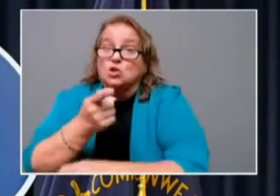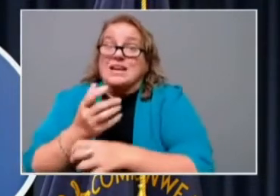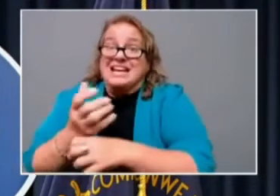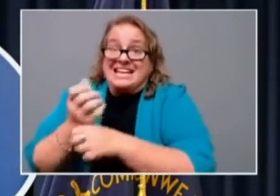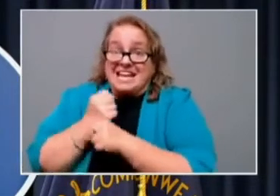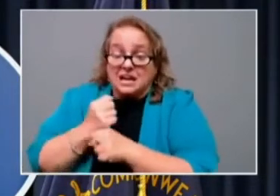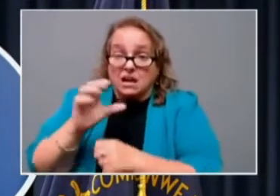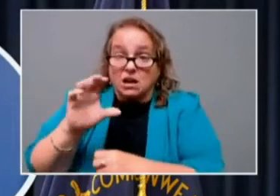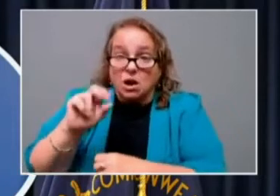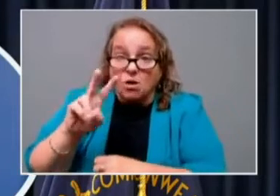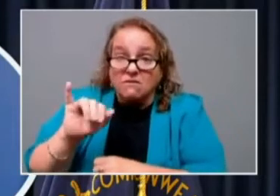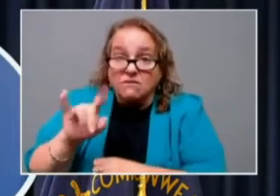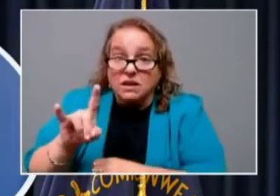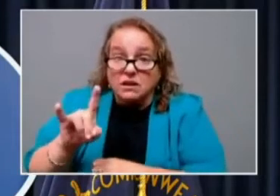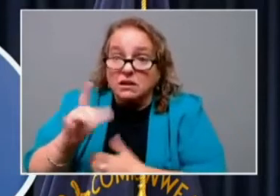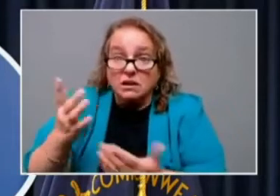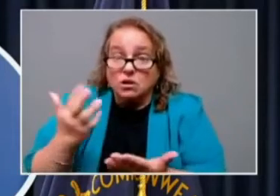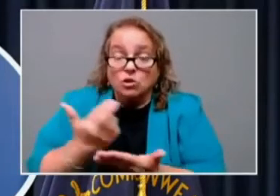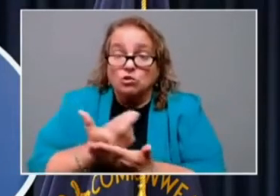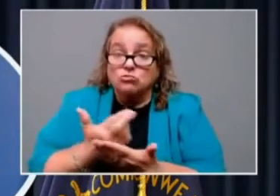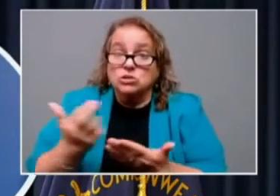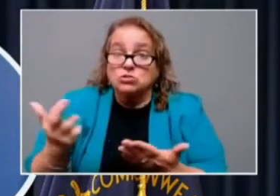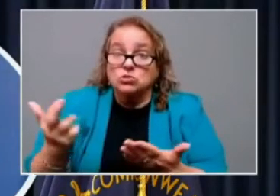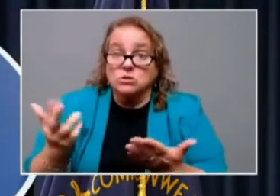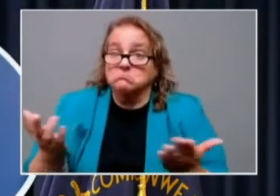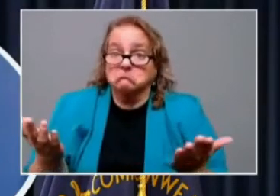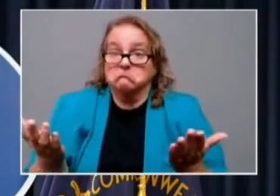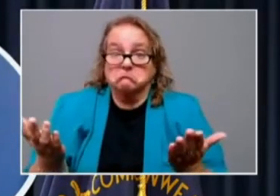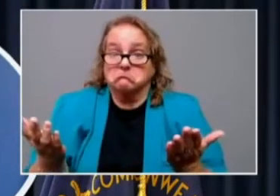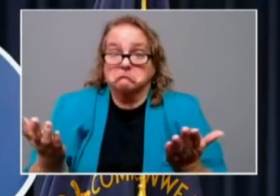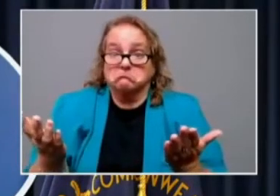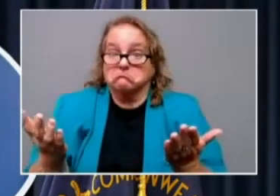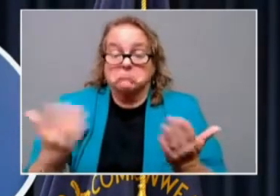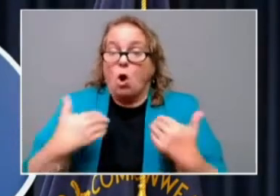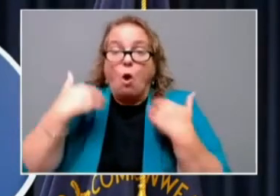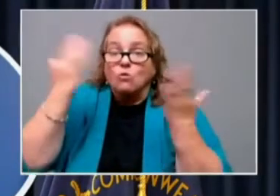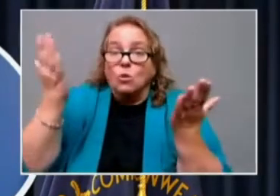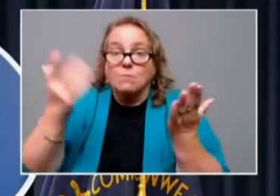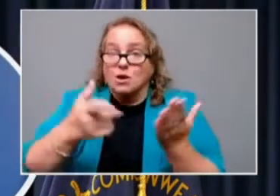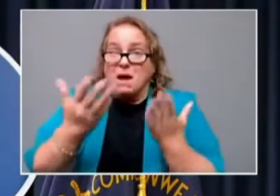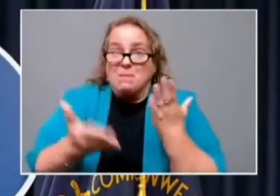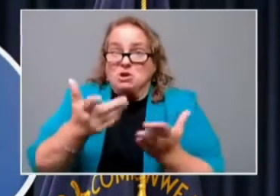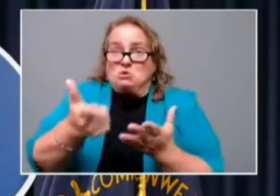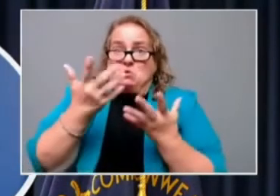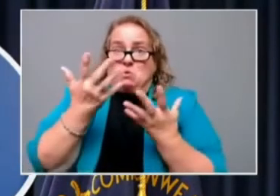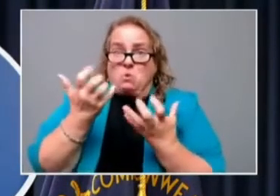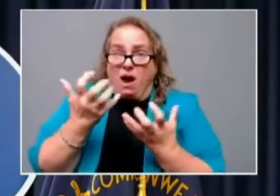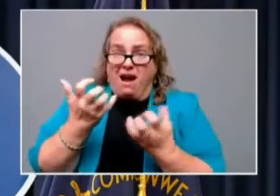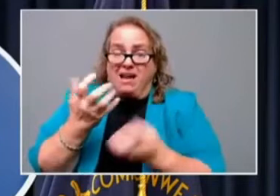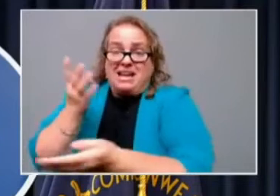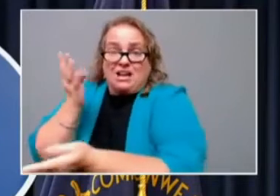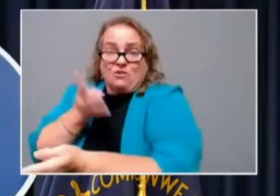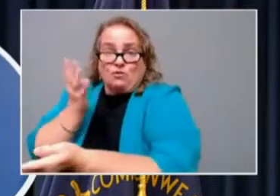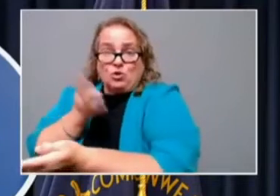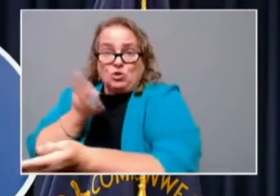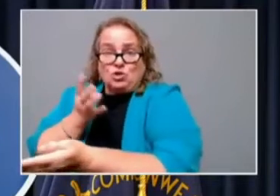now are so taxed that you may be counting on monoclonal antibodies and we're doing everything we can and dr stack will talk about them today to